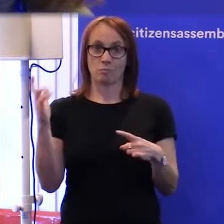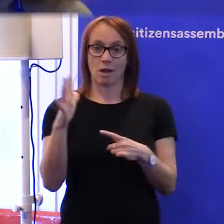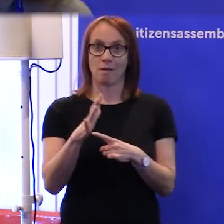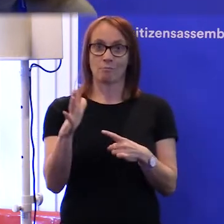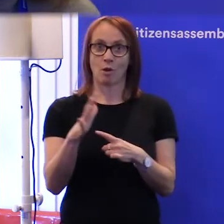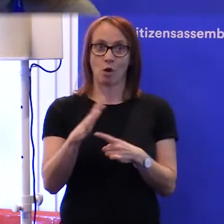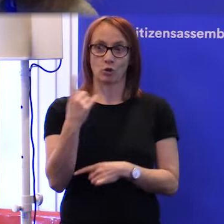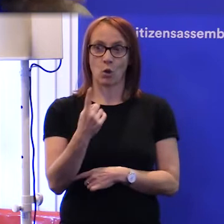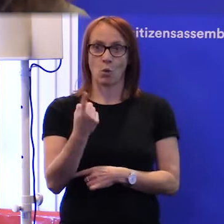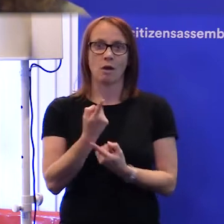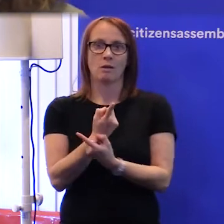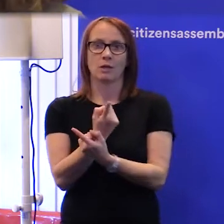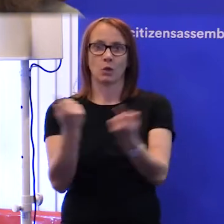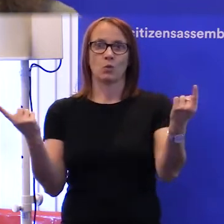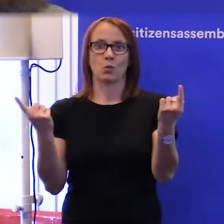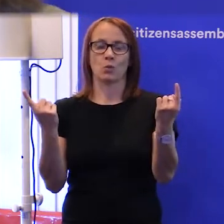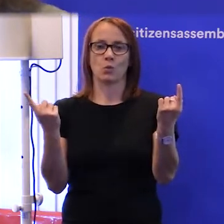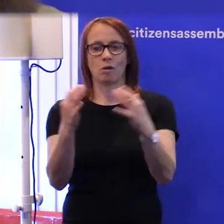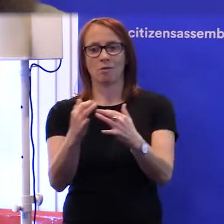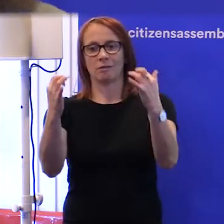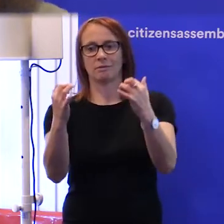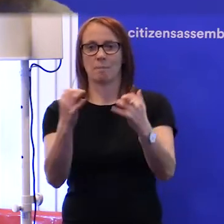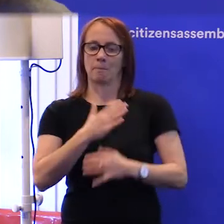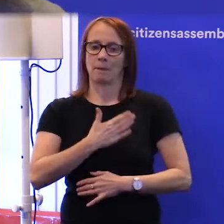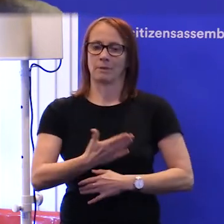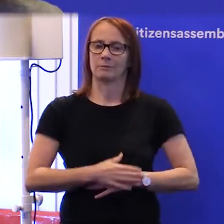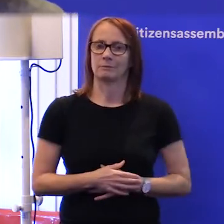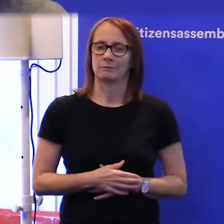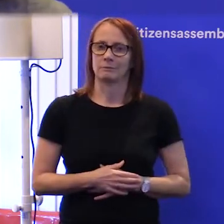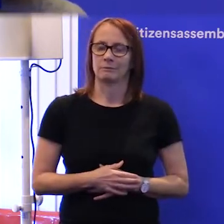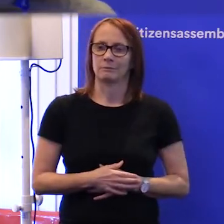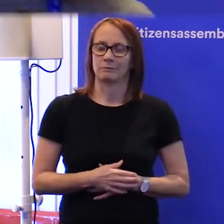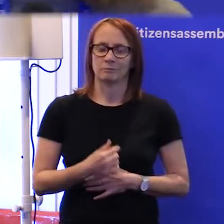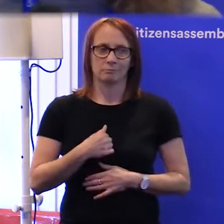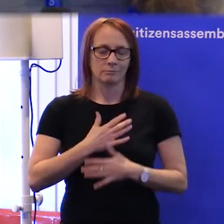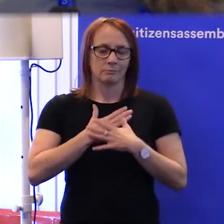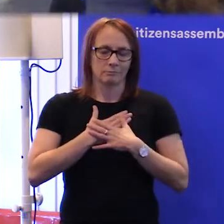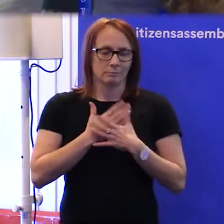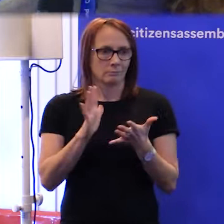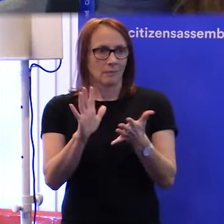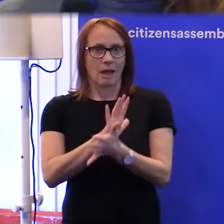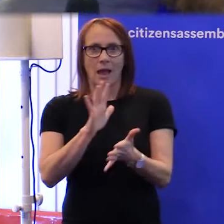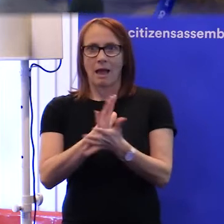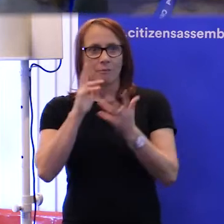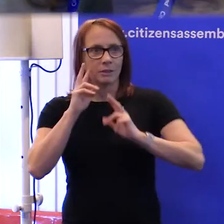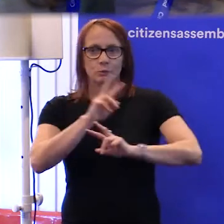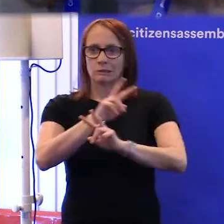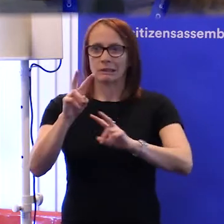room of course are you the Assembly members and I am absolutely delighted it is heartwarming to see so many of you gathering together